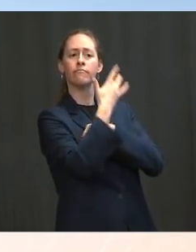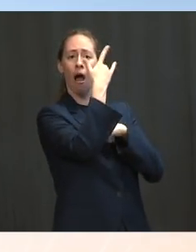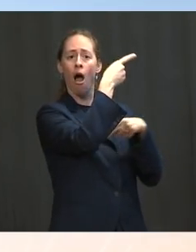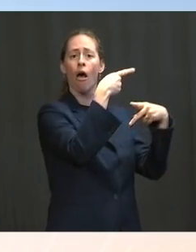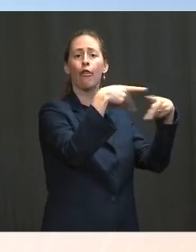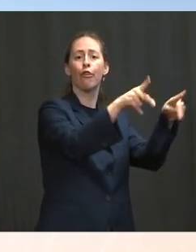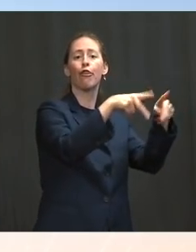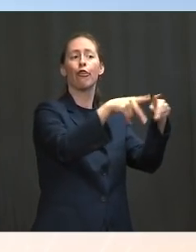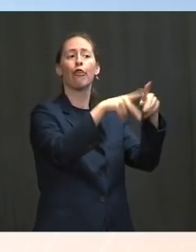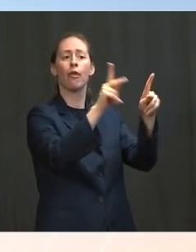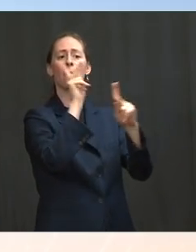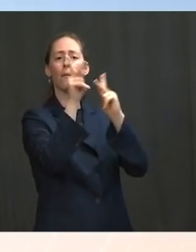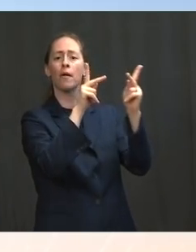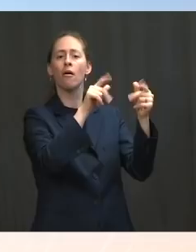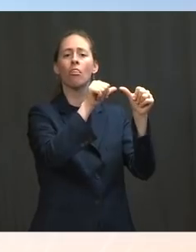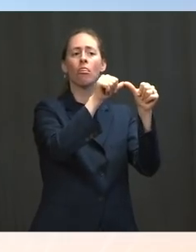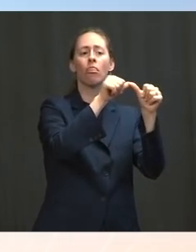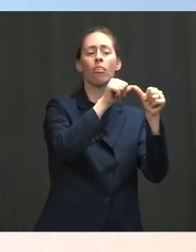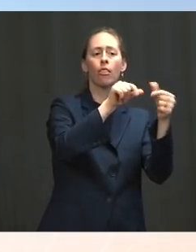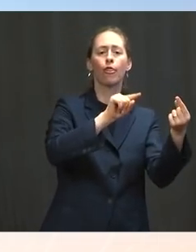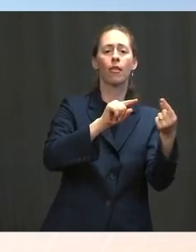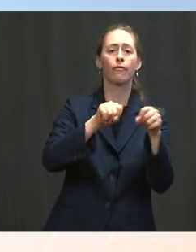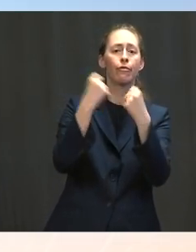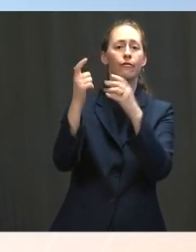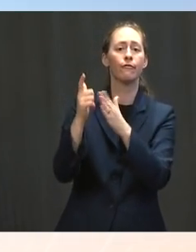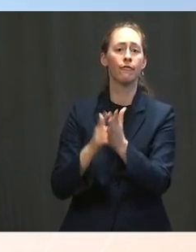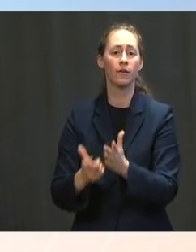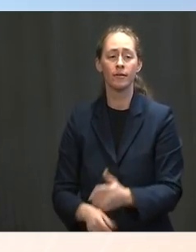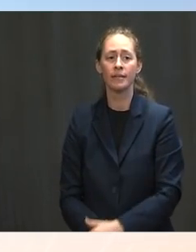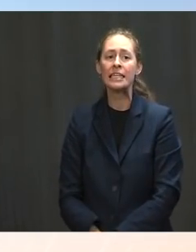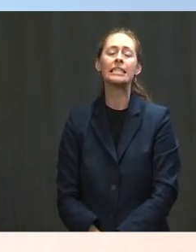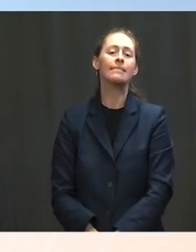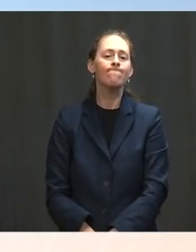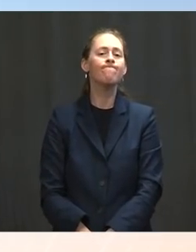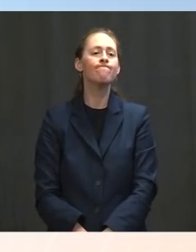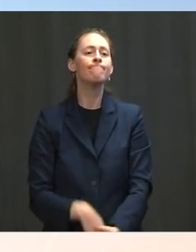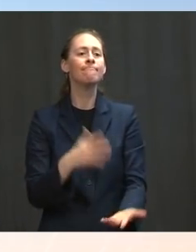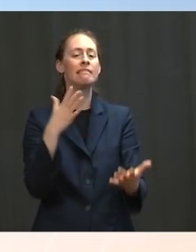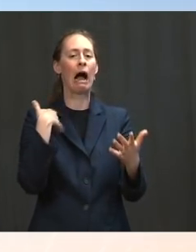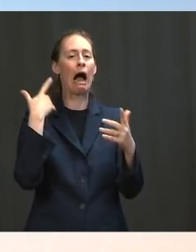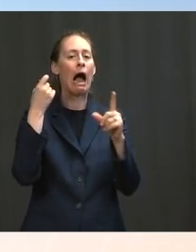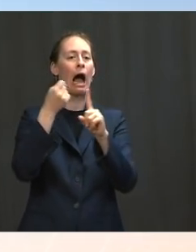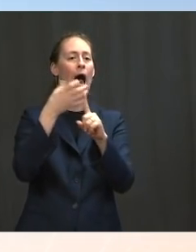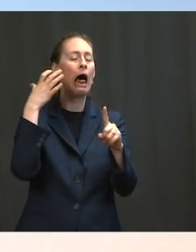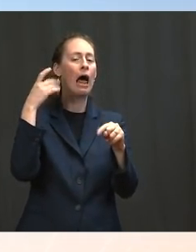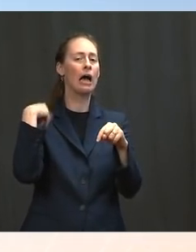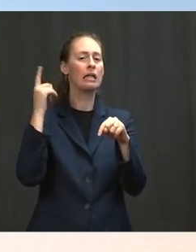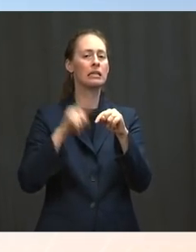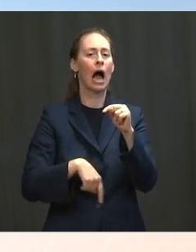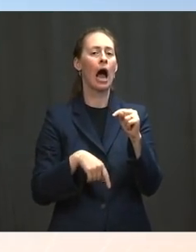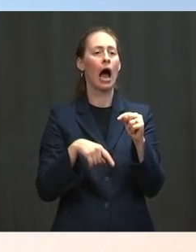Ms. Psaki: It's a good question, Phil. I would say that I'm not going to be able to detail more specifics from here. But I would note that -- and I would reiterate --